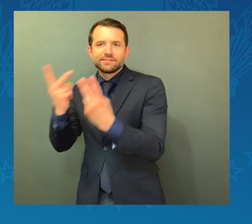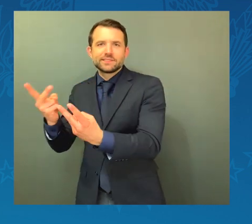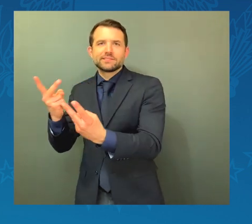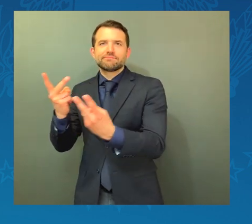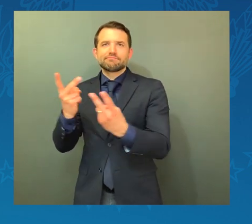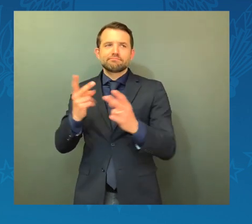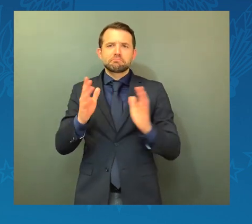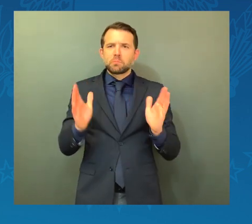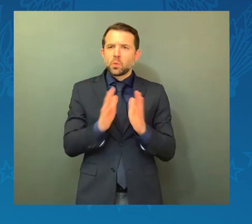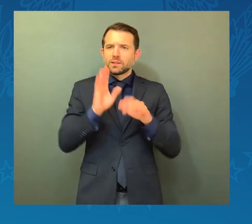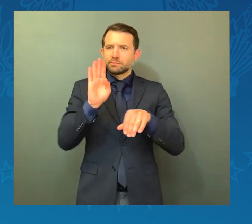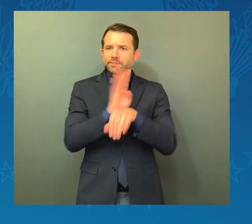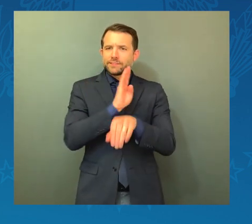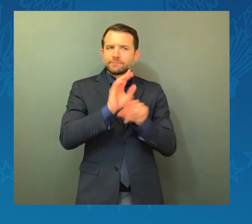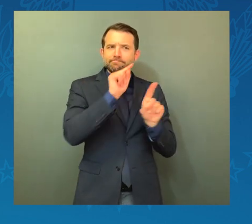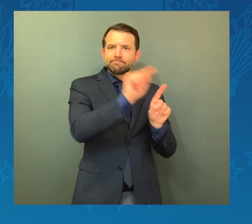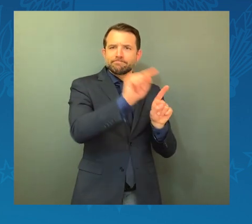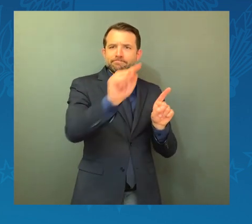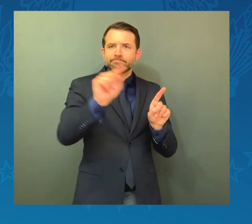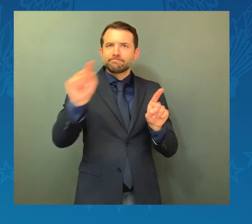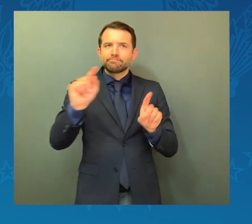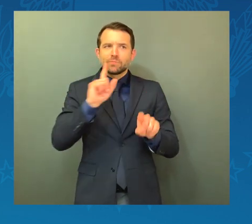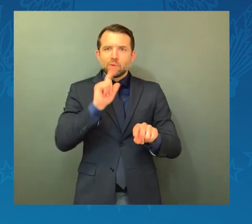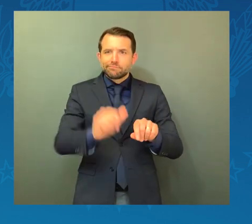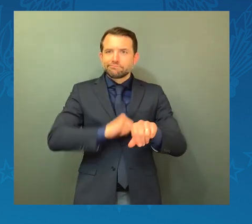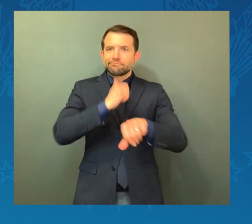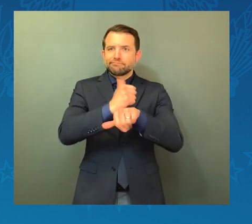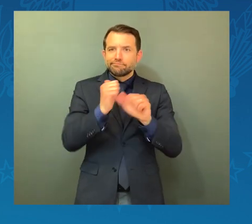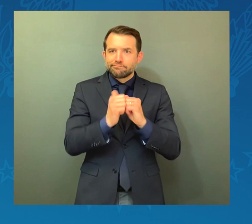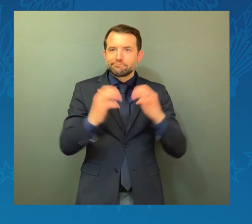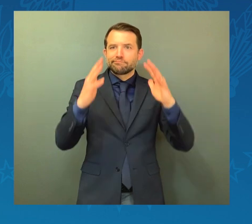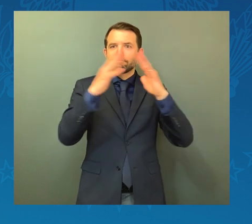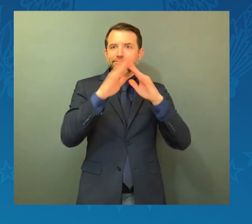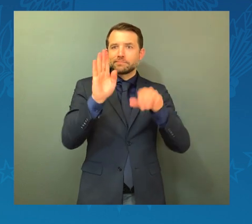understand our challenges and do everything in her power